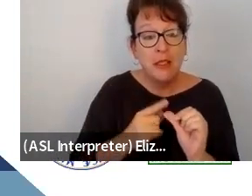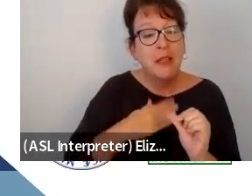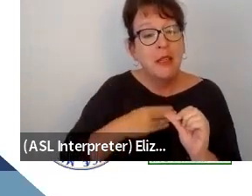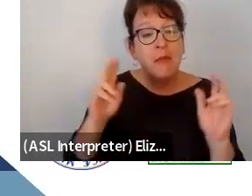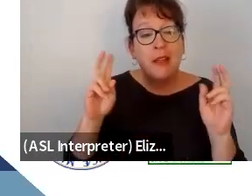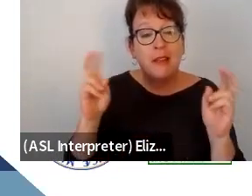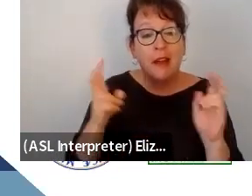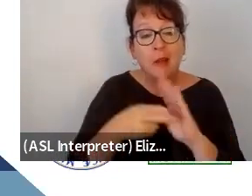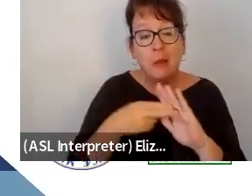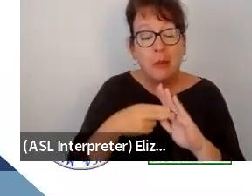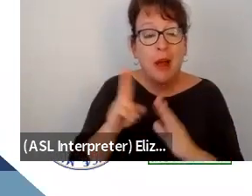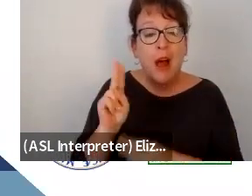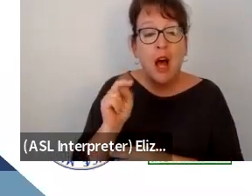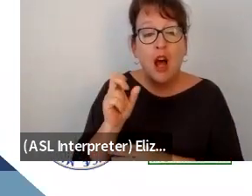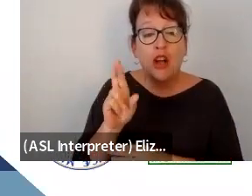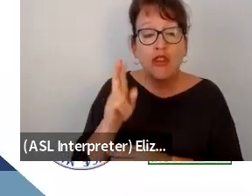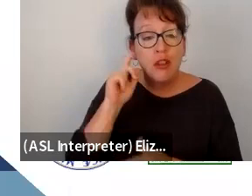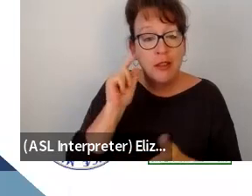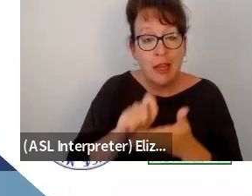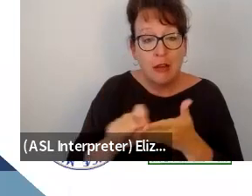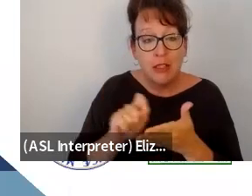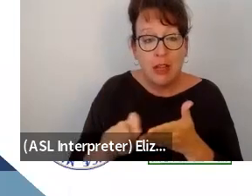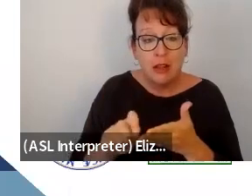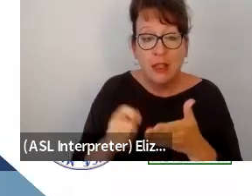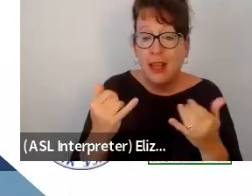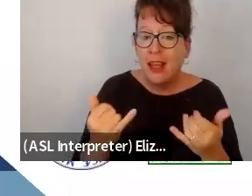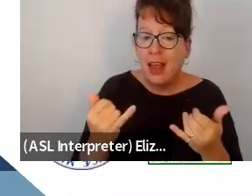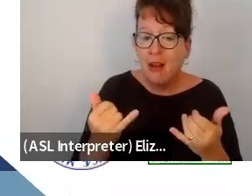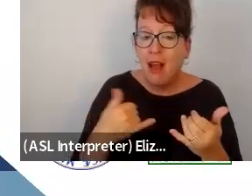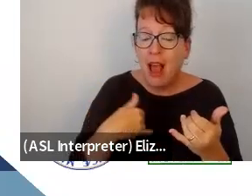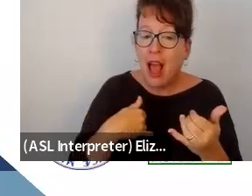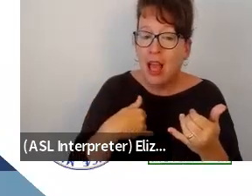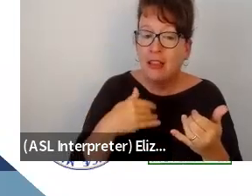and then we'll head into an overview of our anticipated Clean Ports Program design and